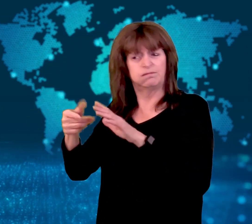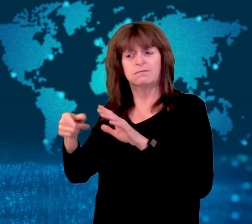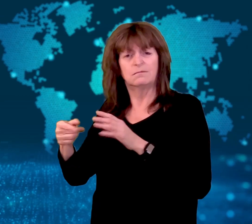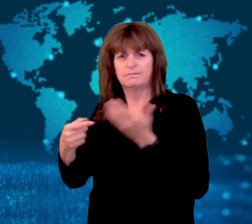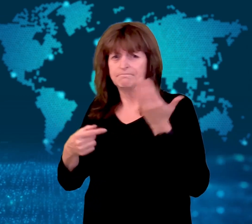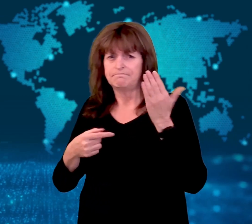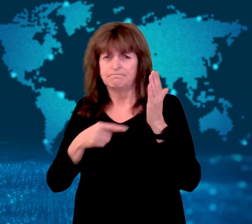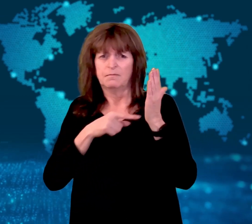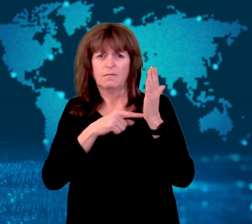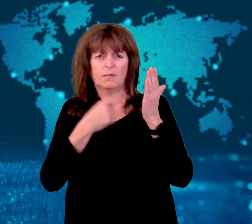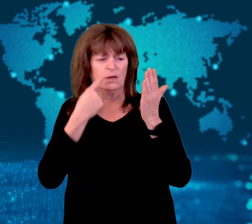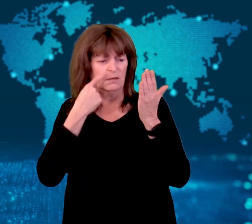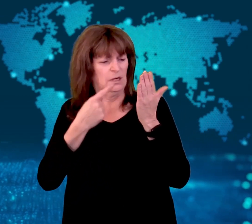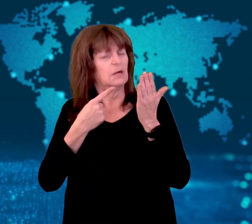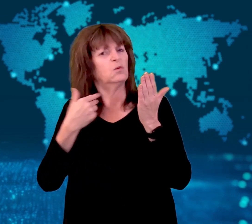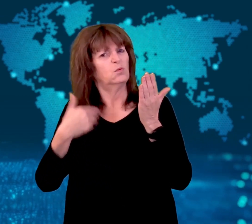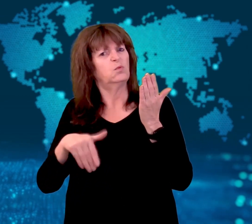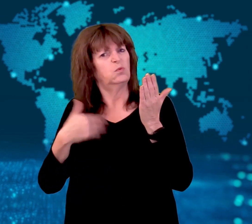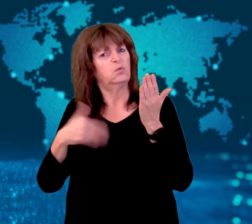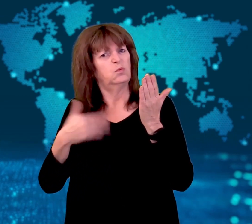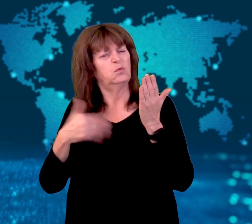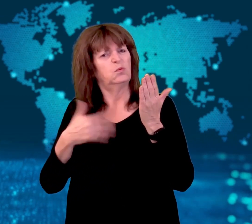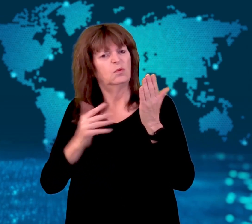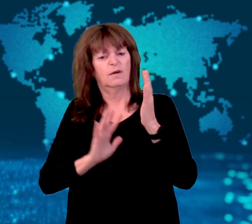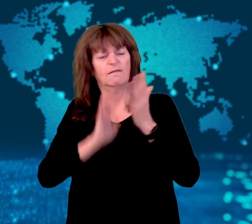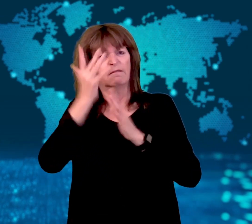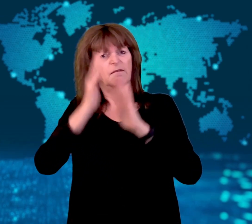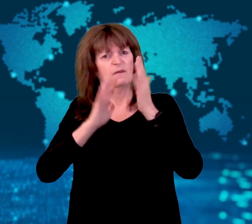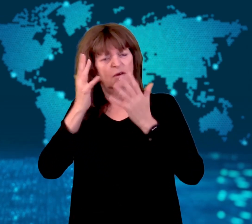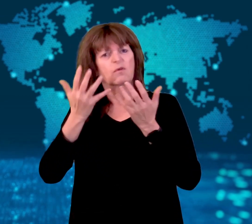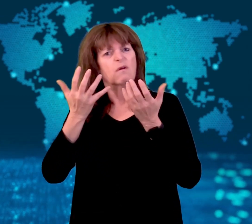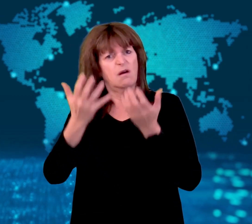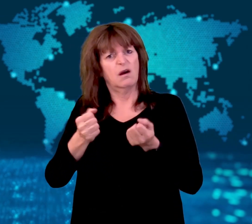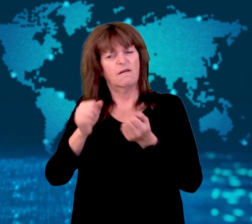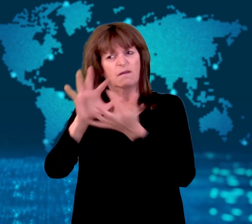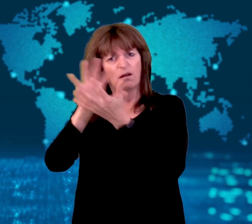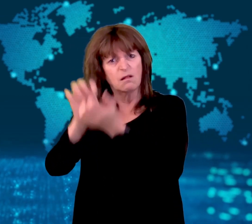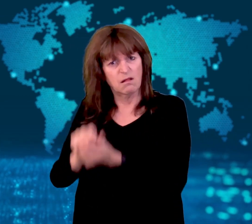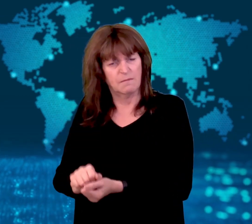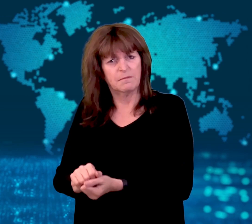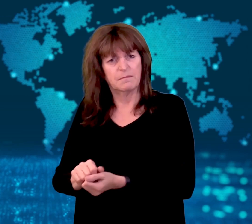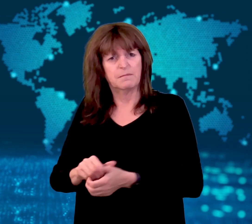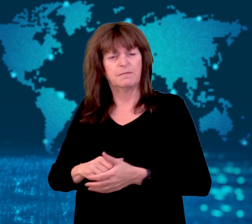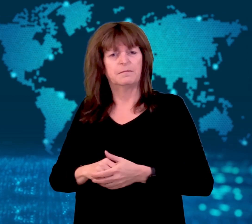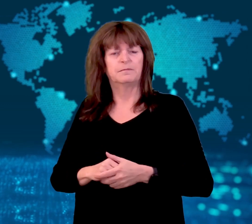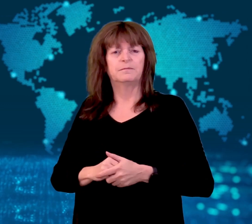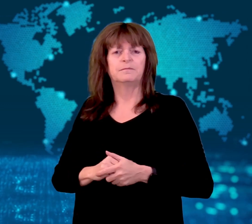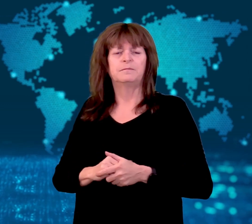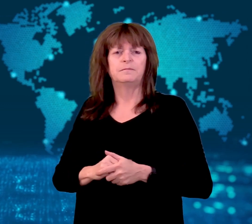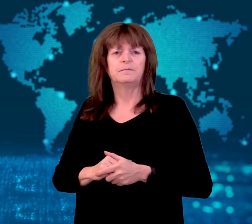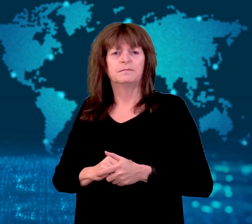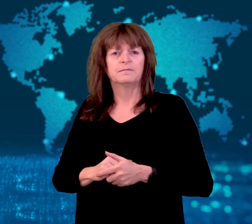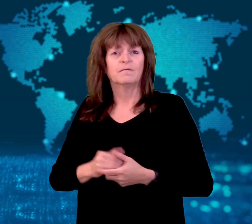showed what seemed to be fire damage.